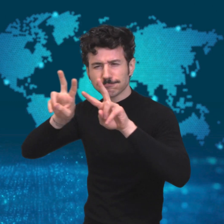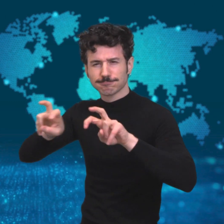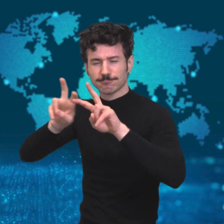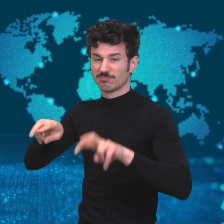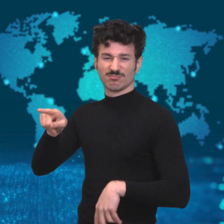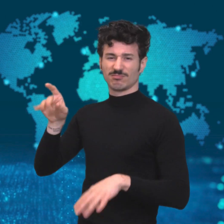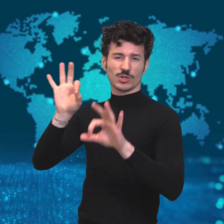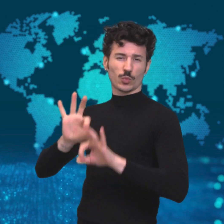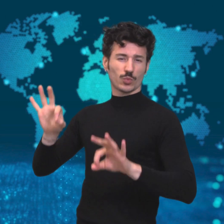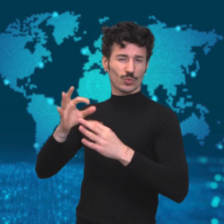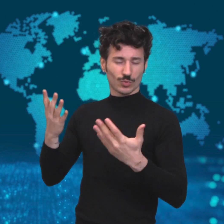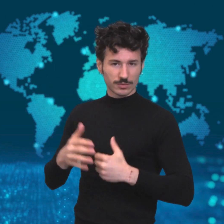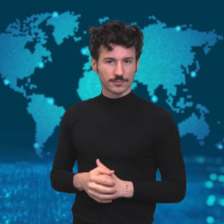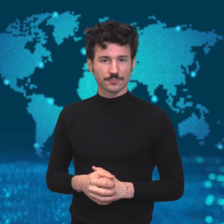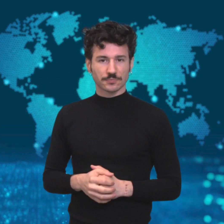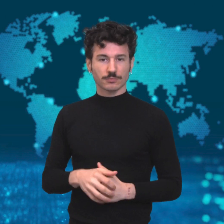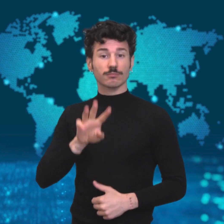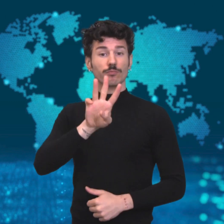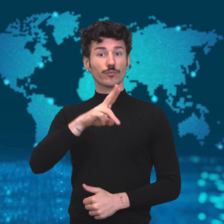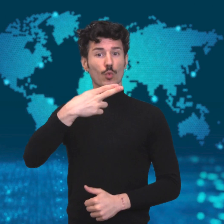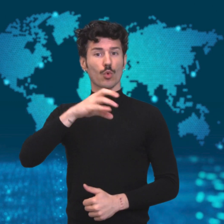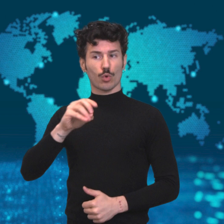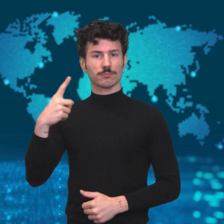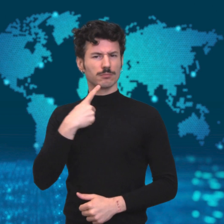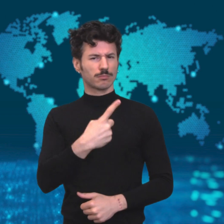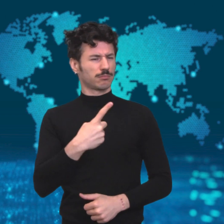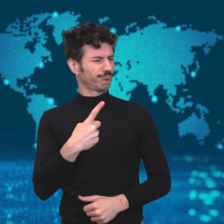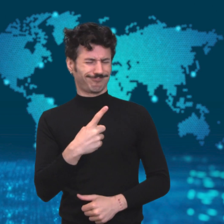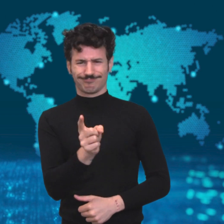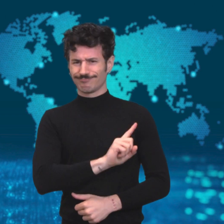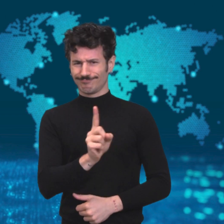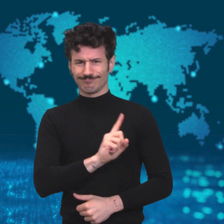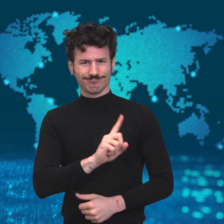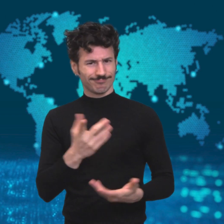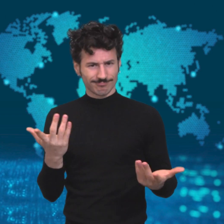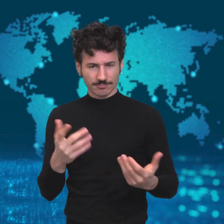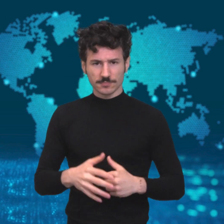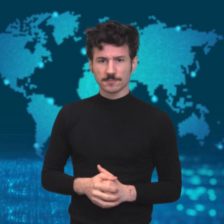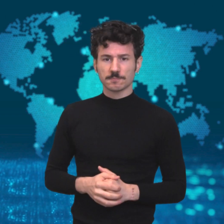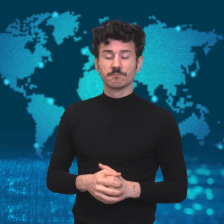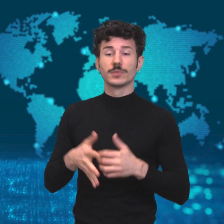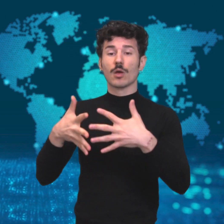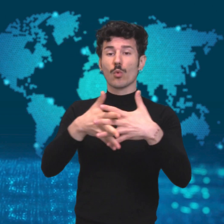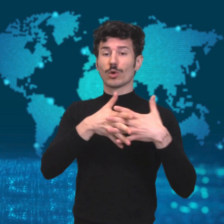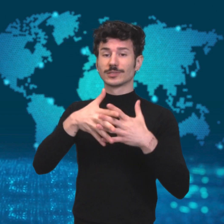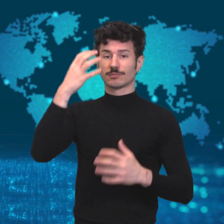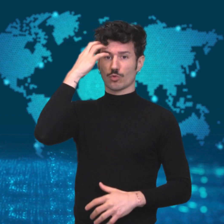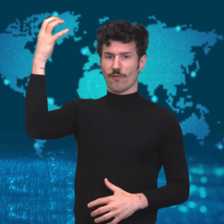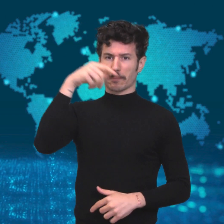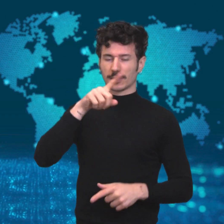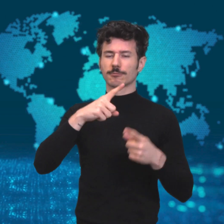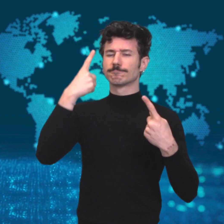initial reports from China about the situation in their country.